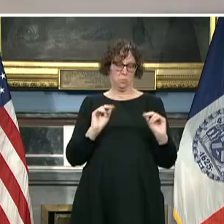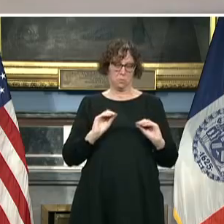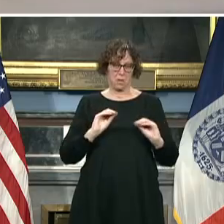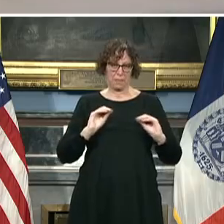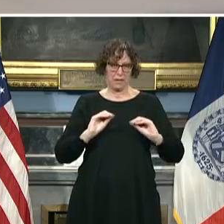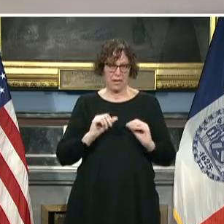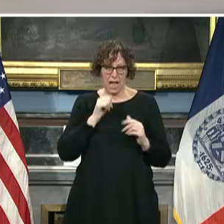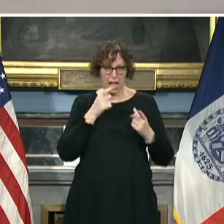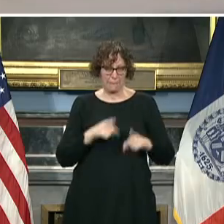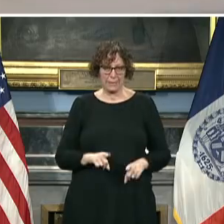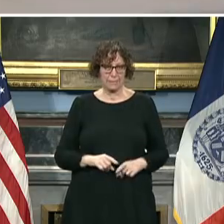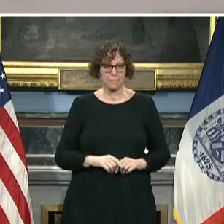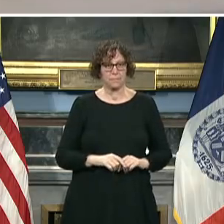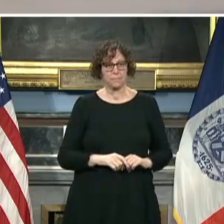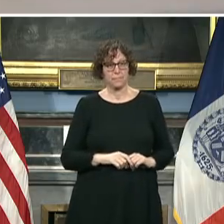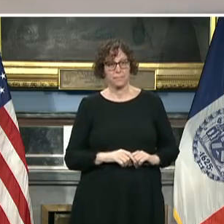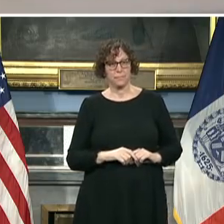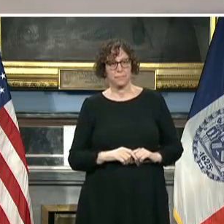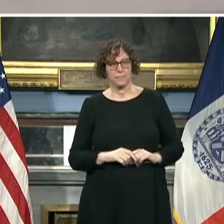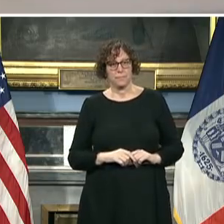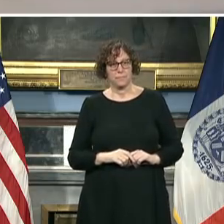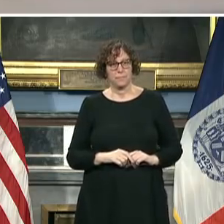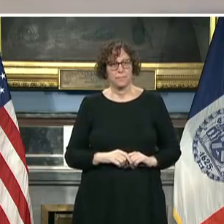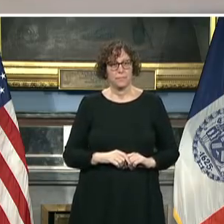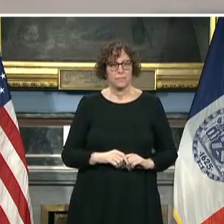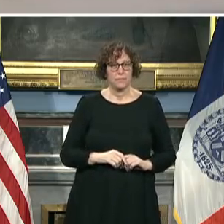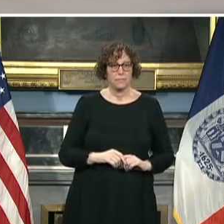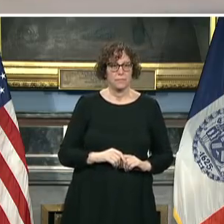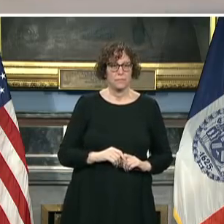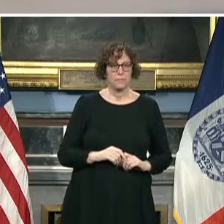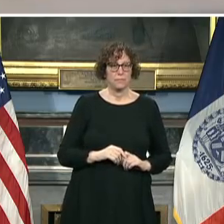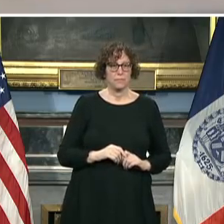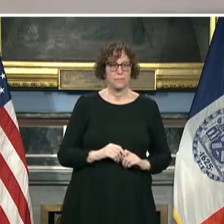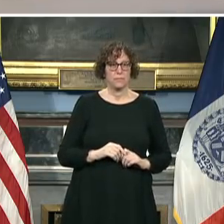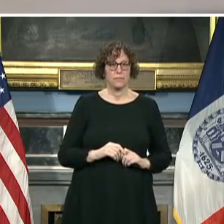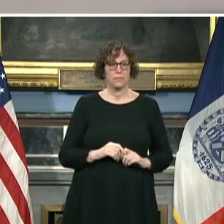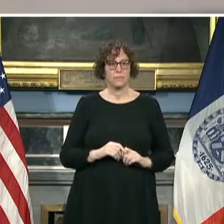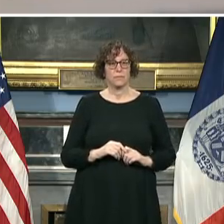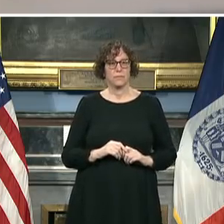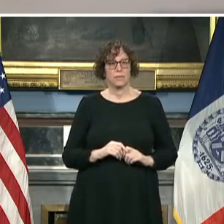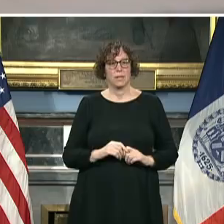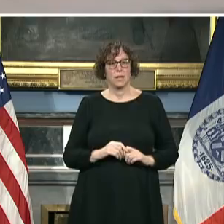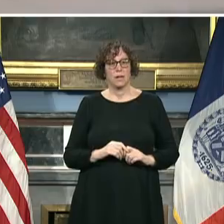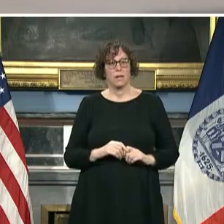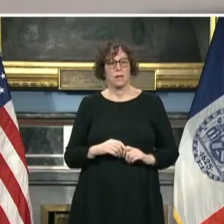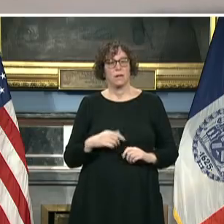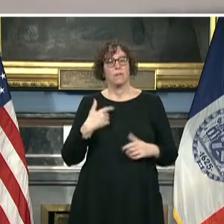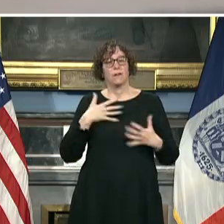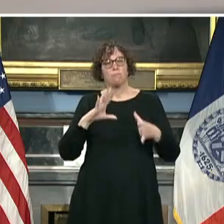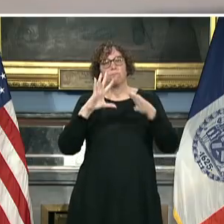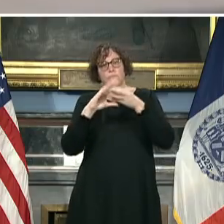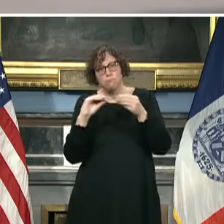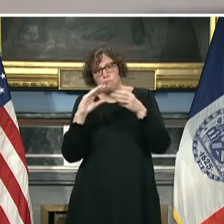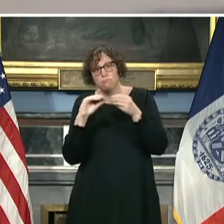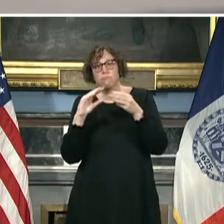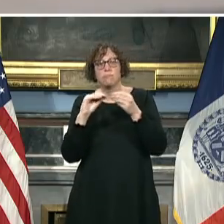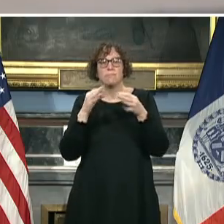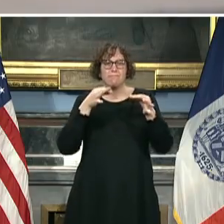[ INAUDIBLE QUEISTO]N YEAH, THERE ARE NO SPECIAL ES ANEO T W PEOPLE WHO HAVE DIED BECAUSE OF COVID-19. YOU KNOW, WE'VE MADE TEH